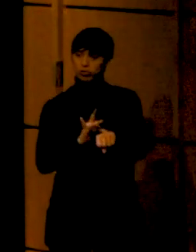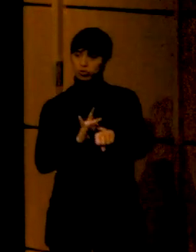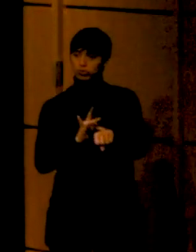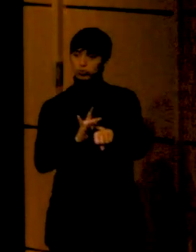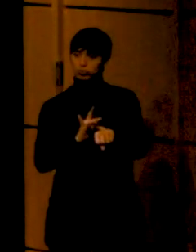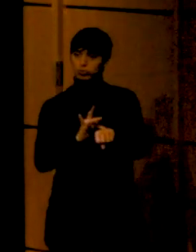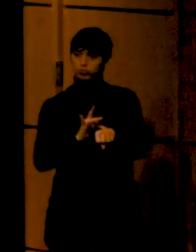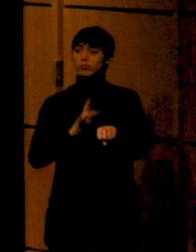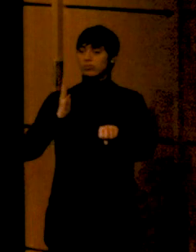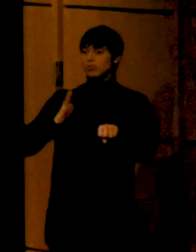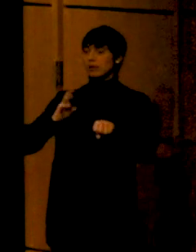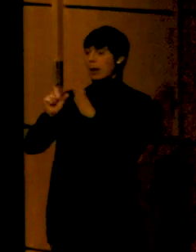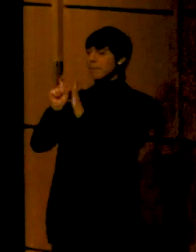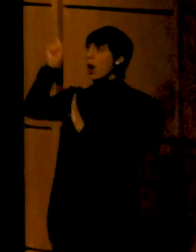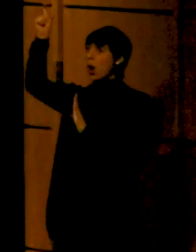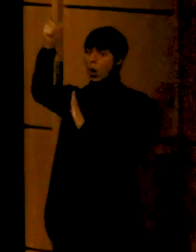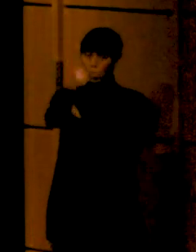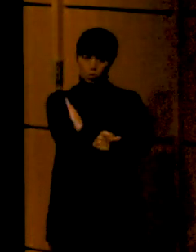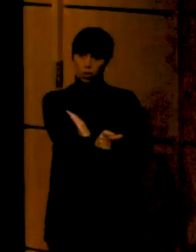that was ejected by Mount St. Helens.